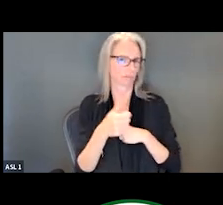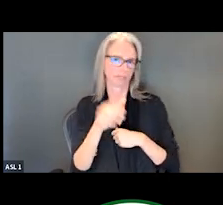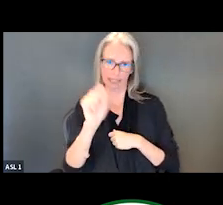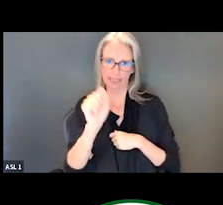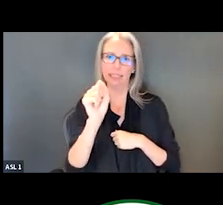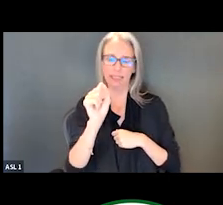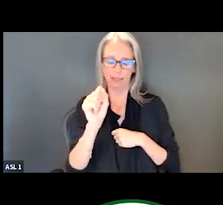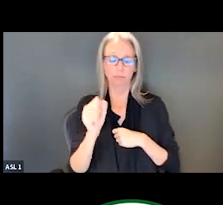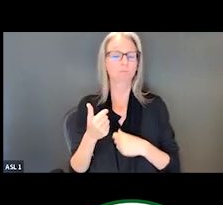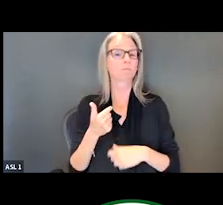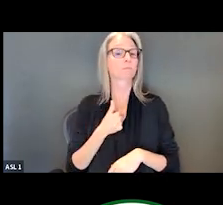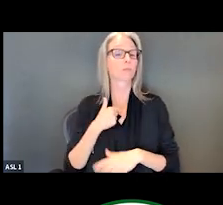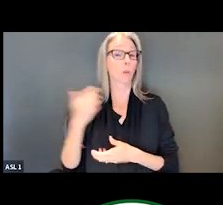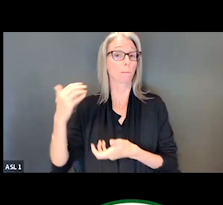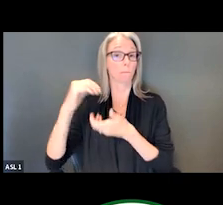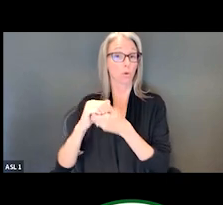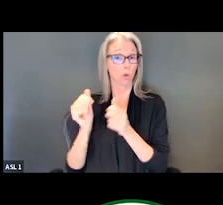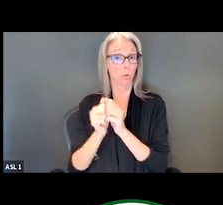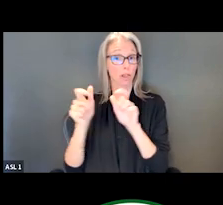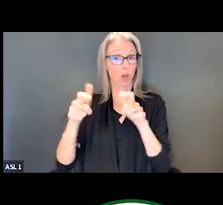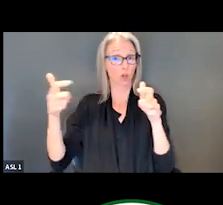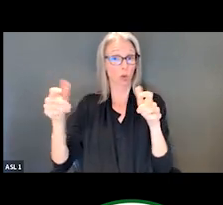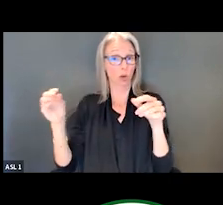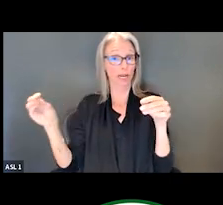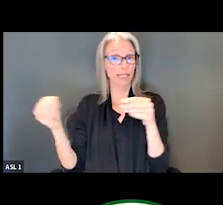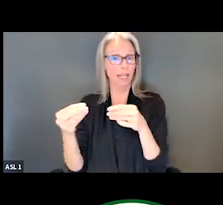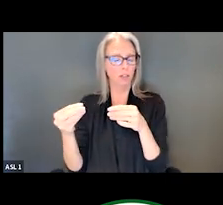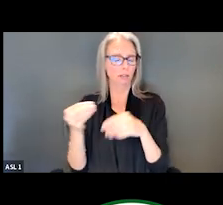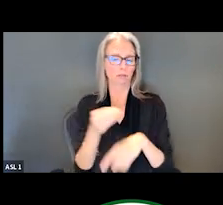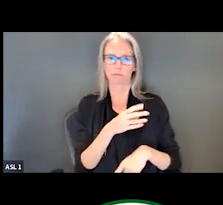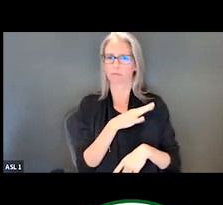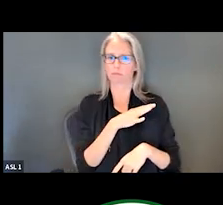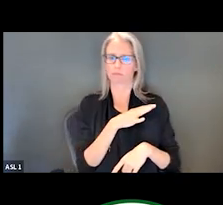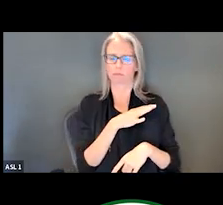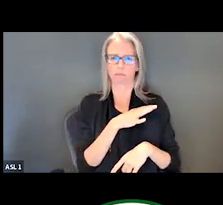to hire people with all varieties of backgrounds and ability, but they don't know how to reach